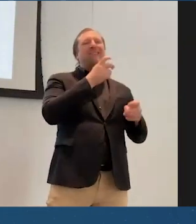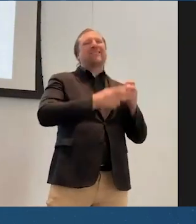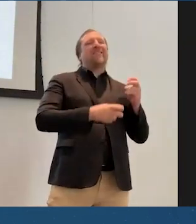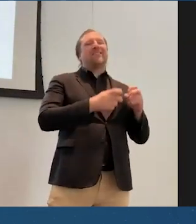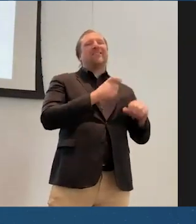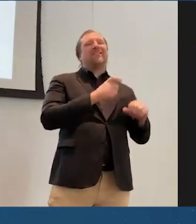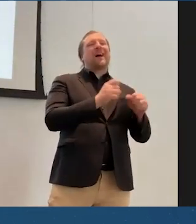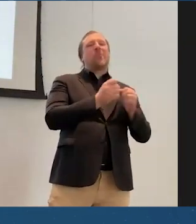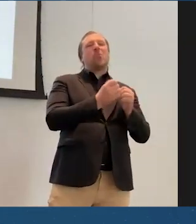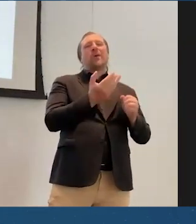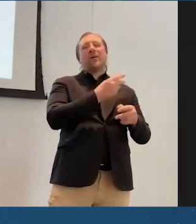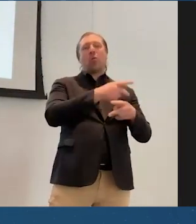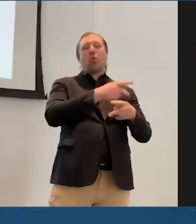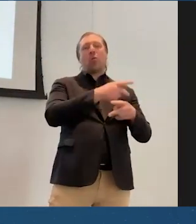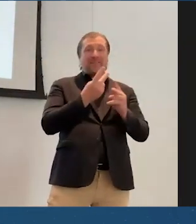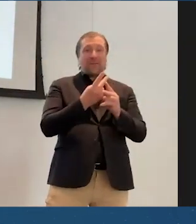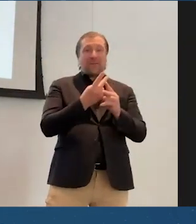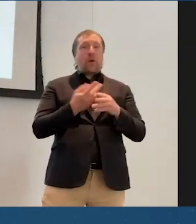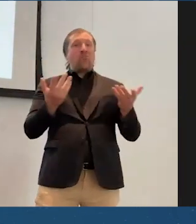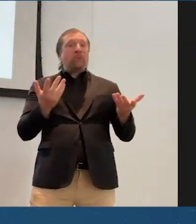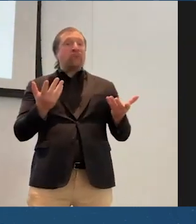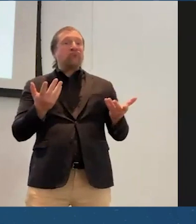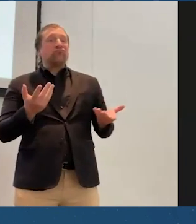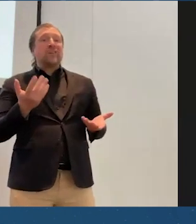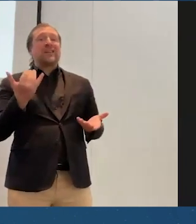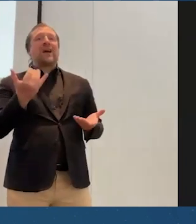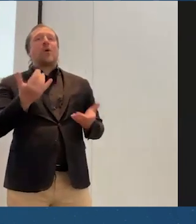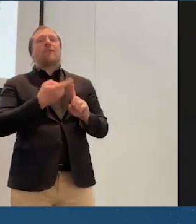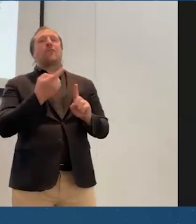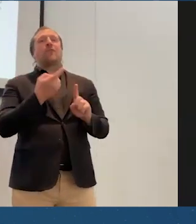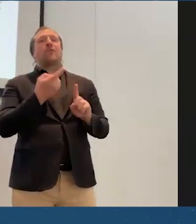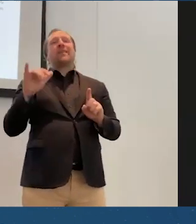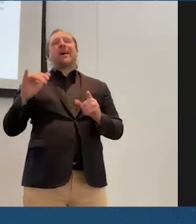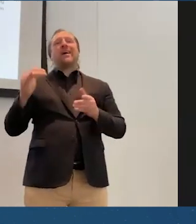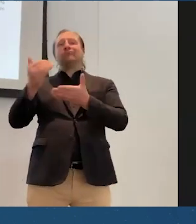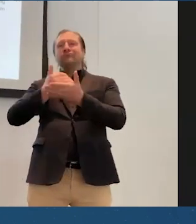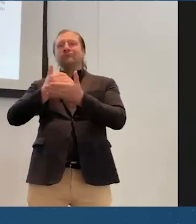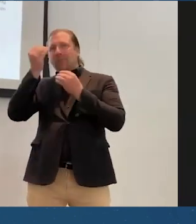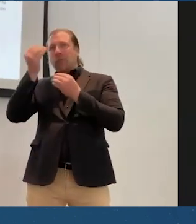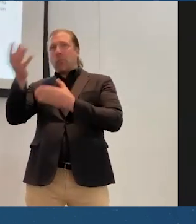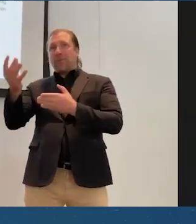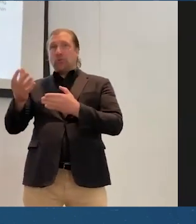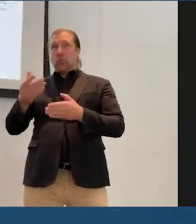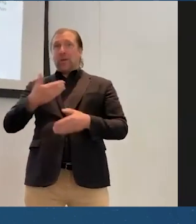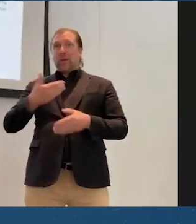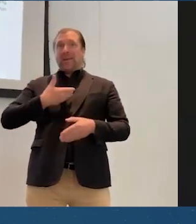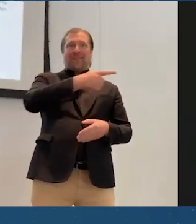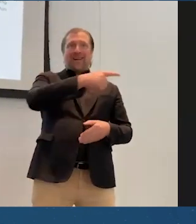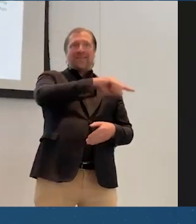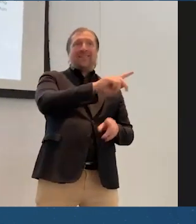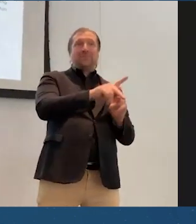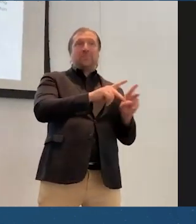And then figuring out, OK, now based on that data, we're going to invite those very people that we know are having a bad time with our products